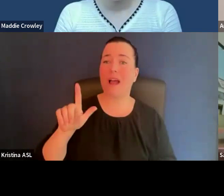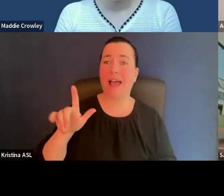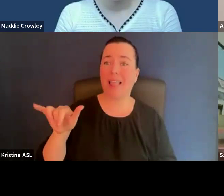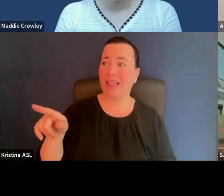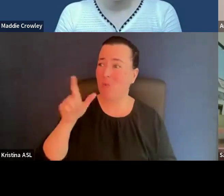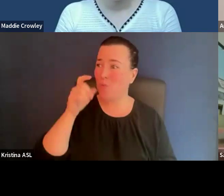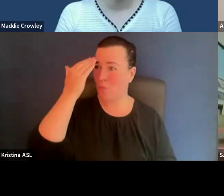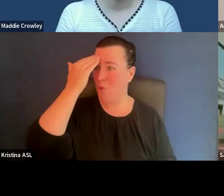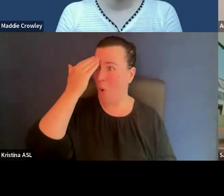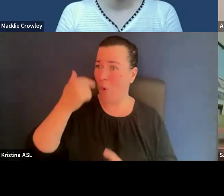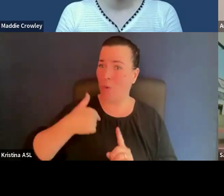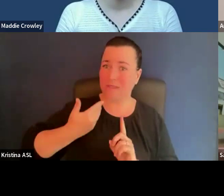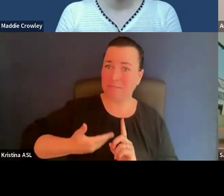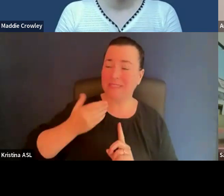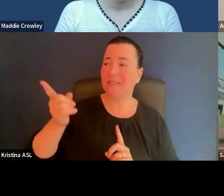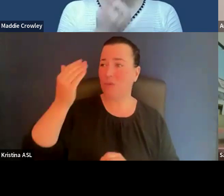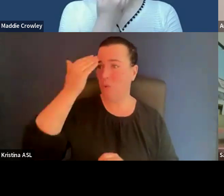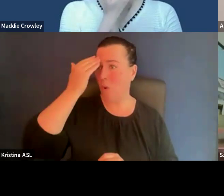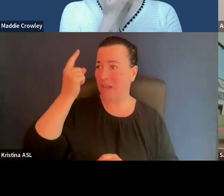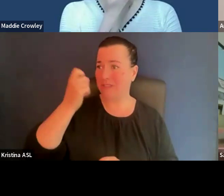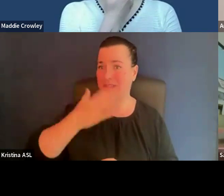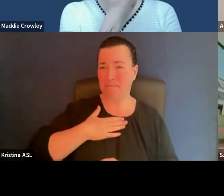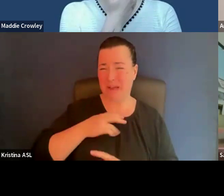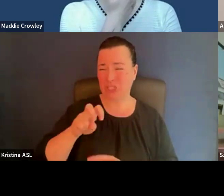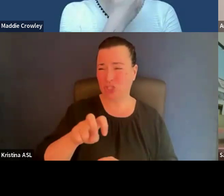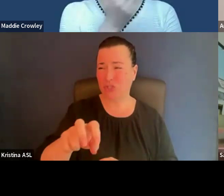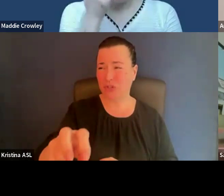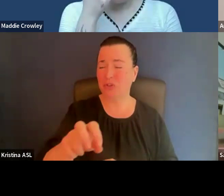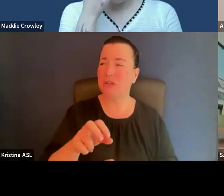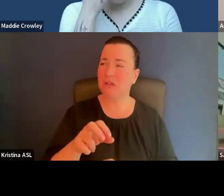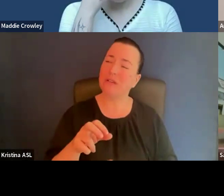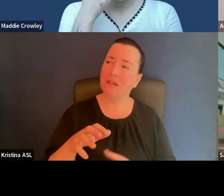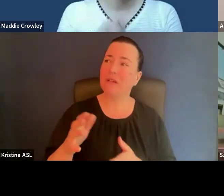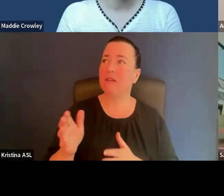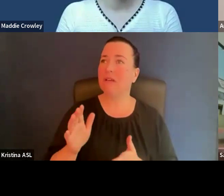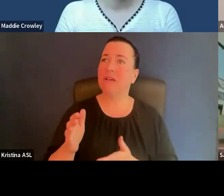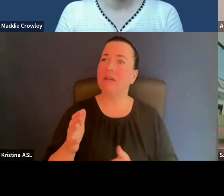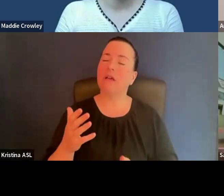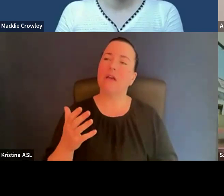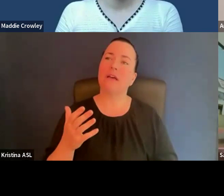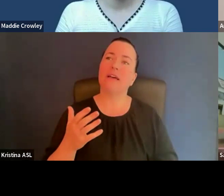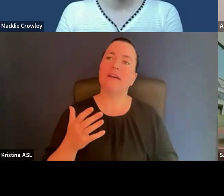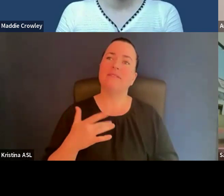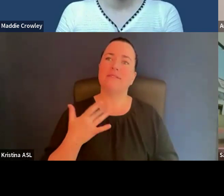and knows your journey, it kind of feels like you don't have to be an advocate,